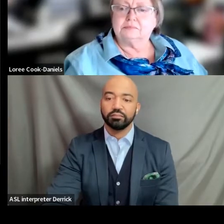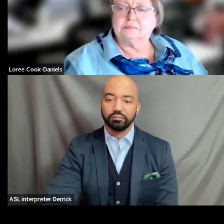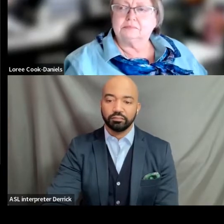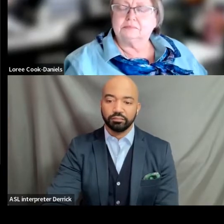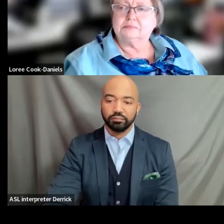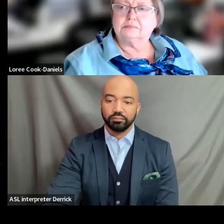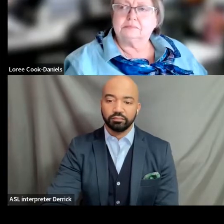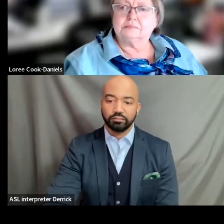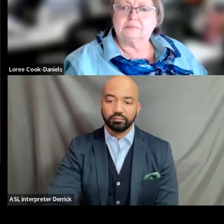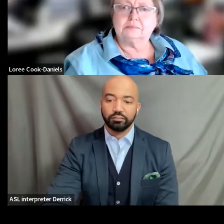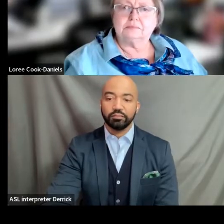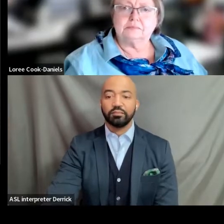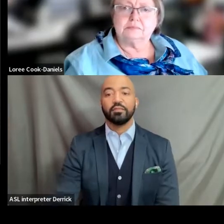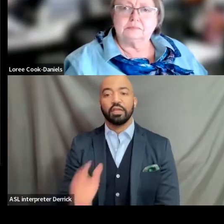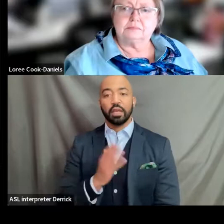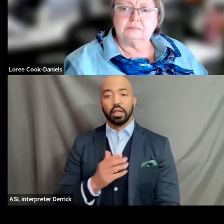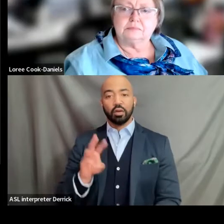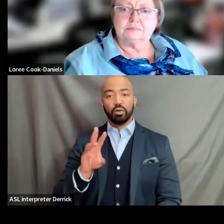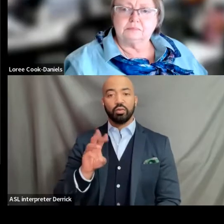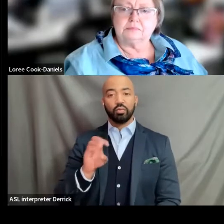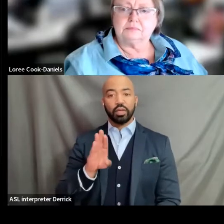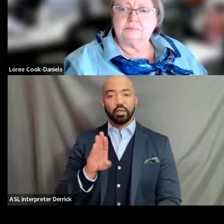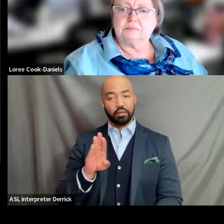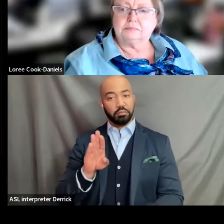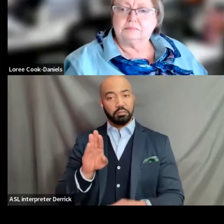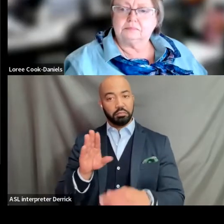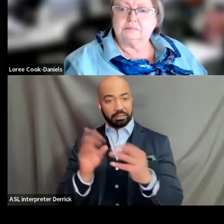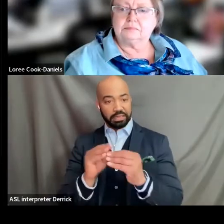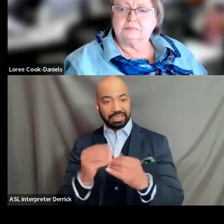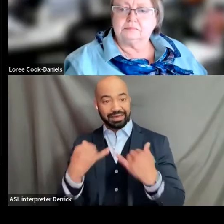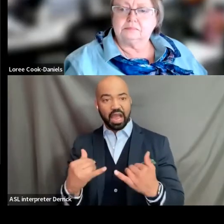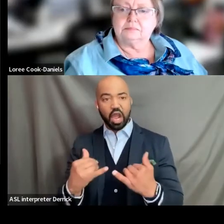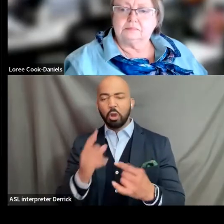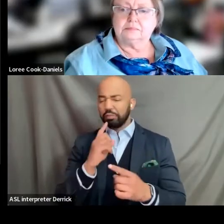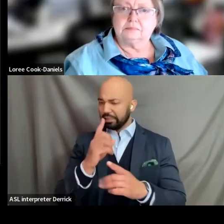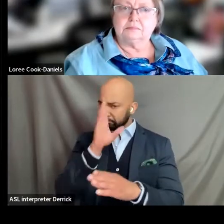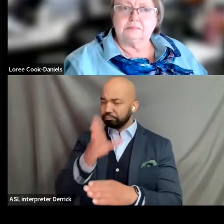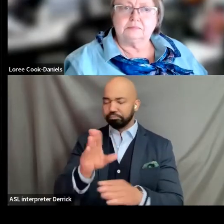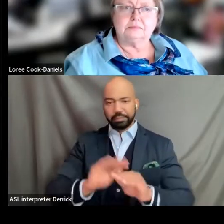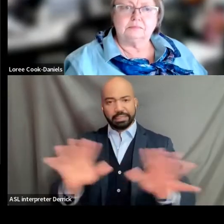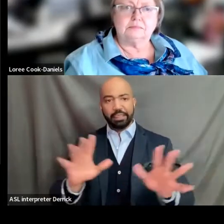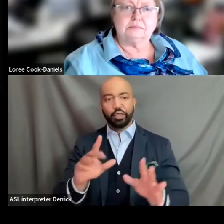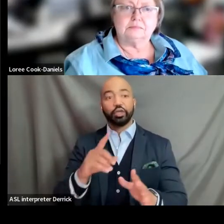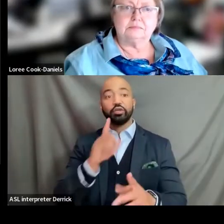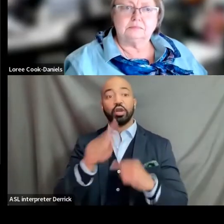and that is we are going to talk about ACEs. We'll talk about lifelong histories